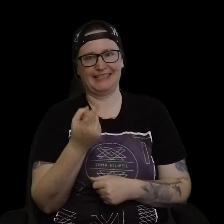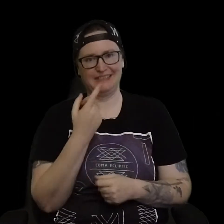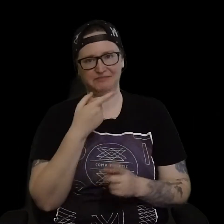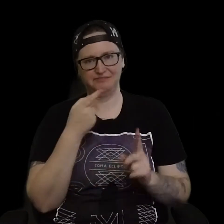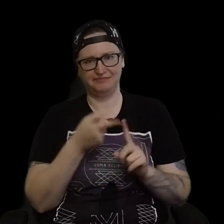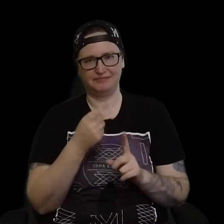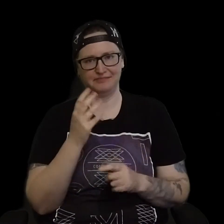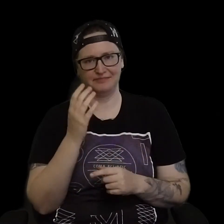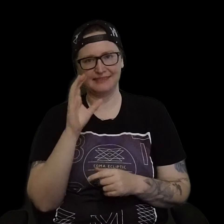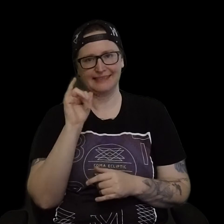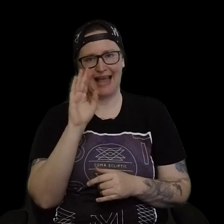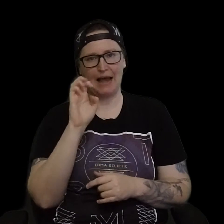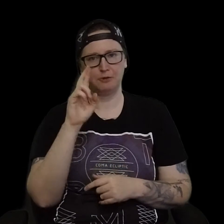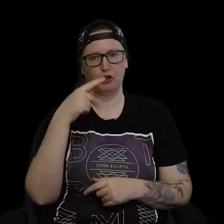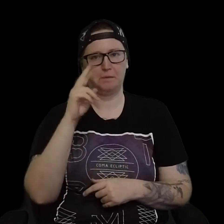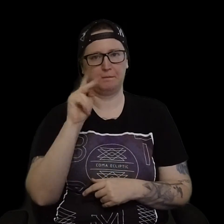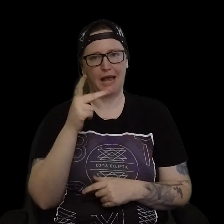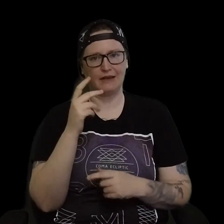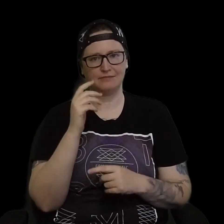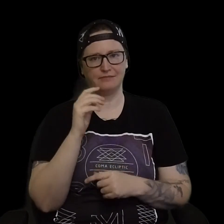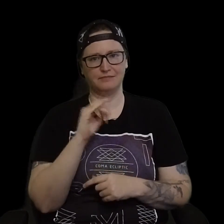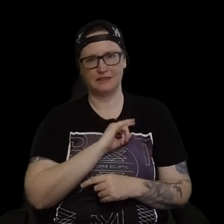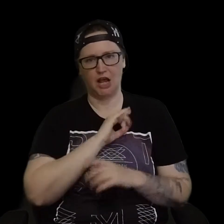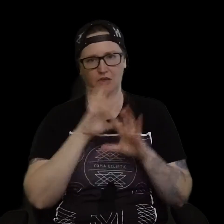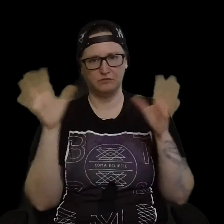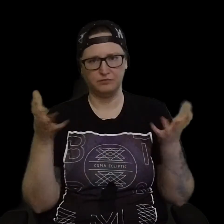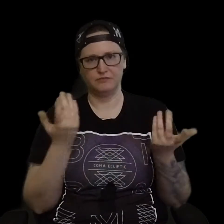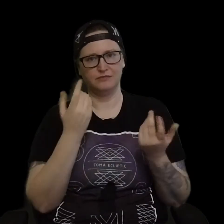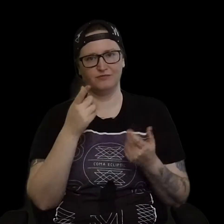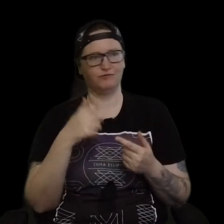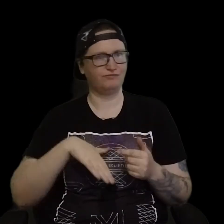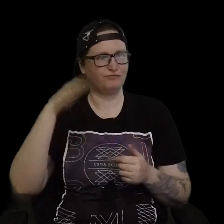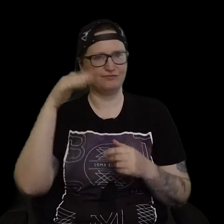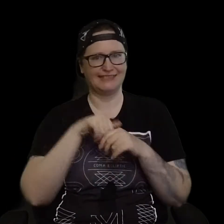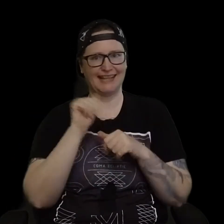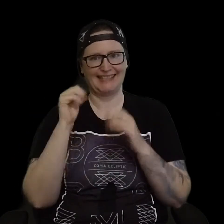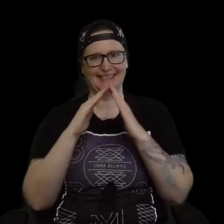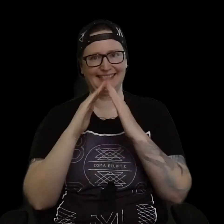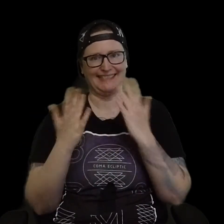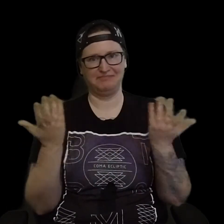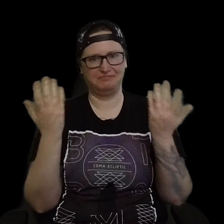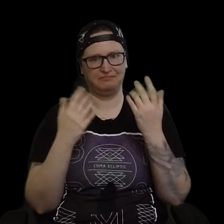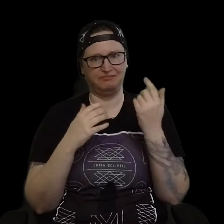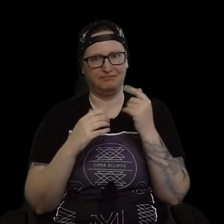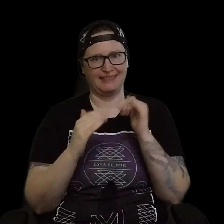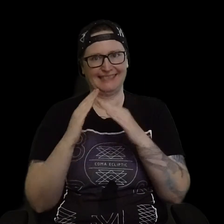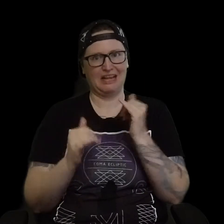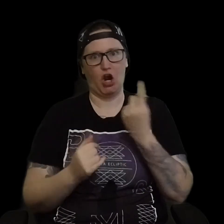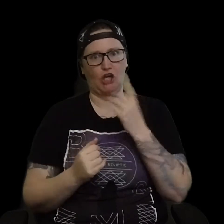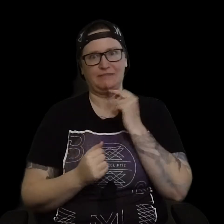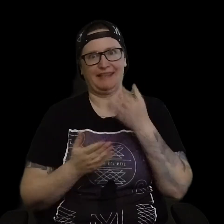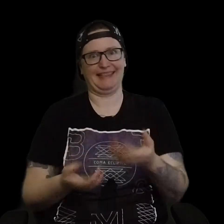you what the game is about so it's a cyberpunk style setting so you're growing up in a city and